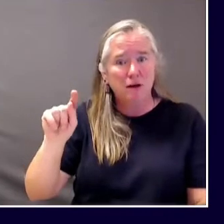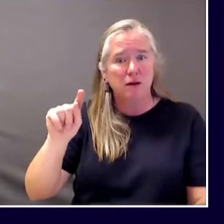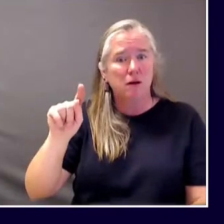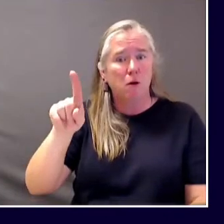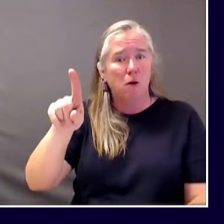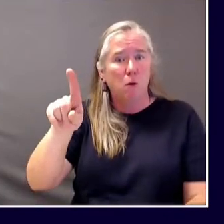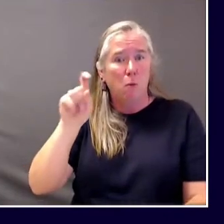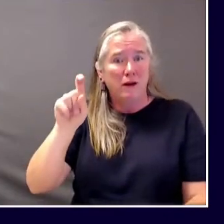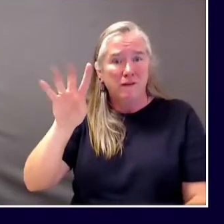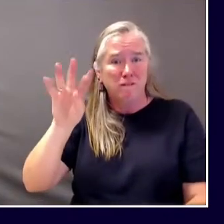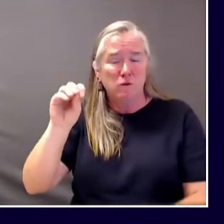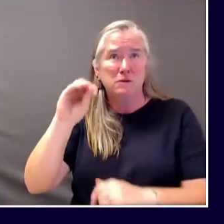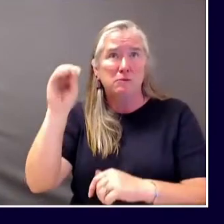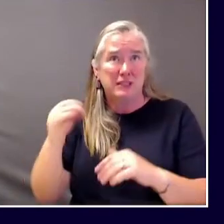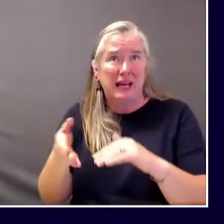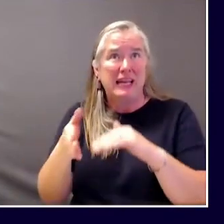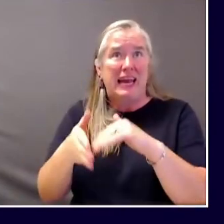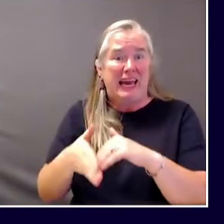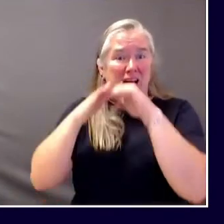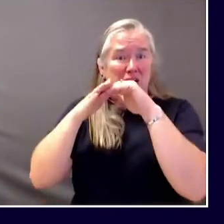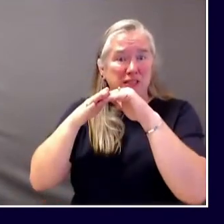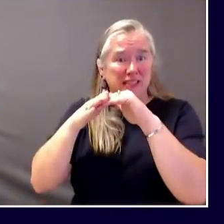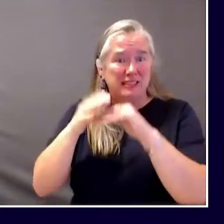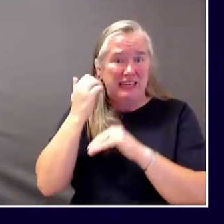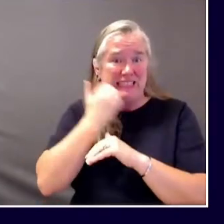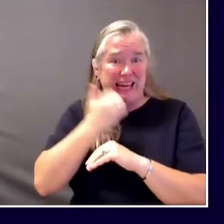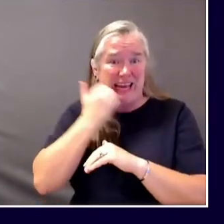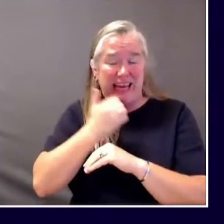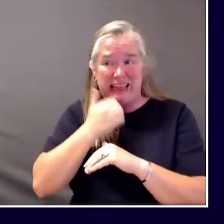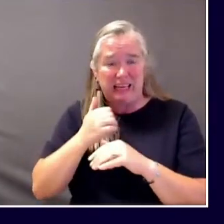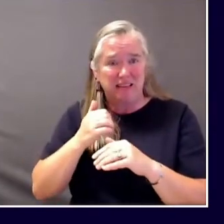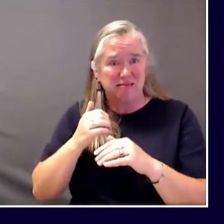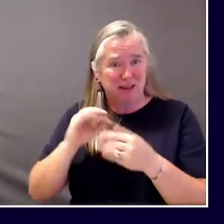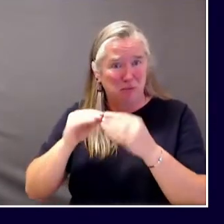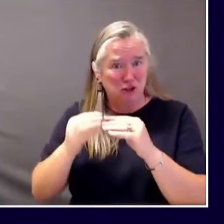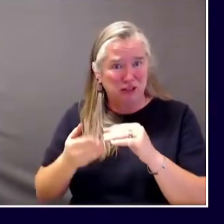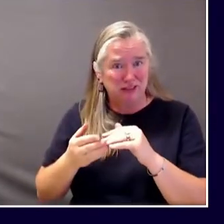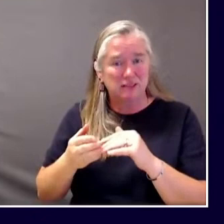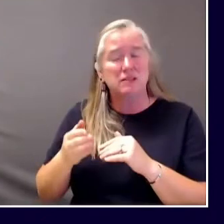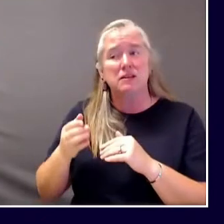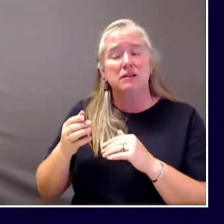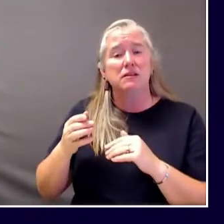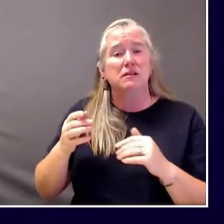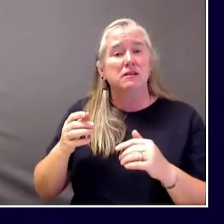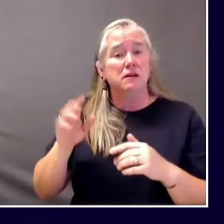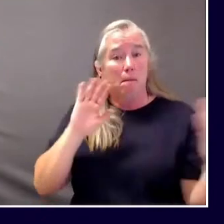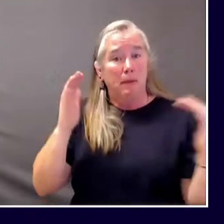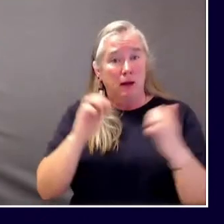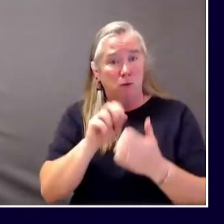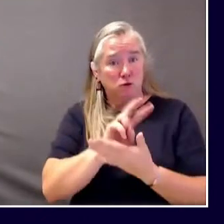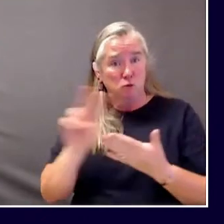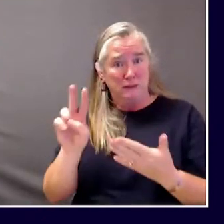cents increase in average to new